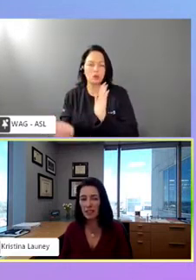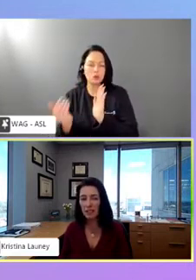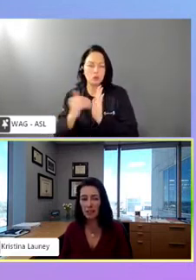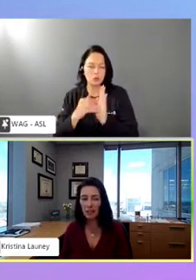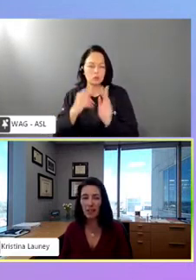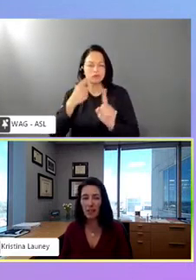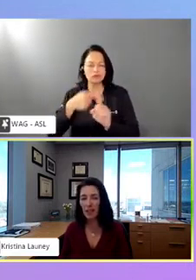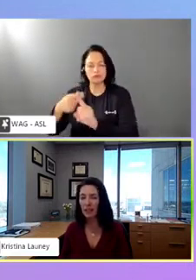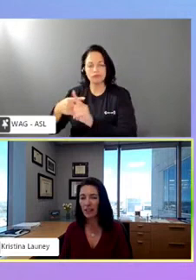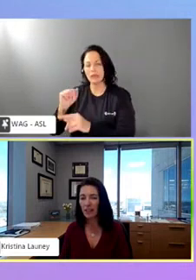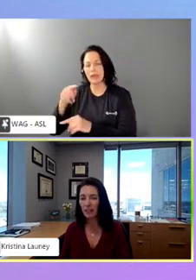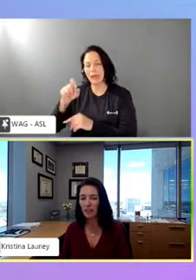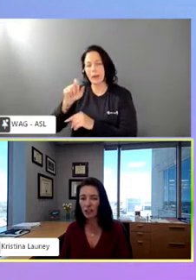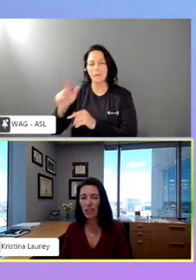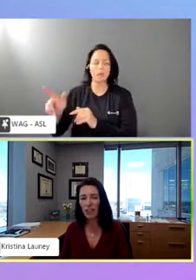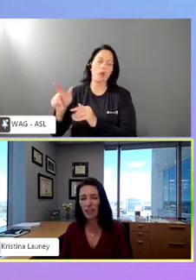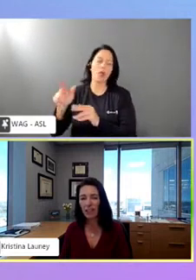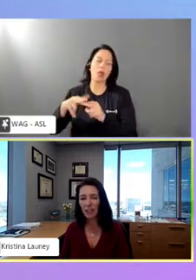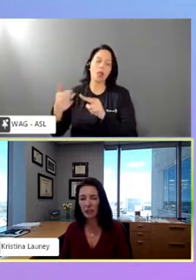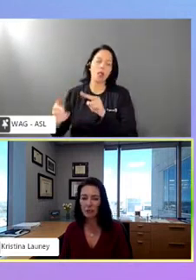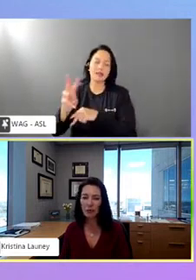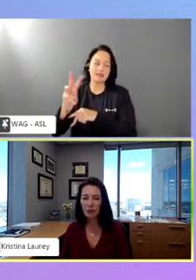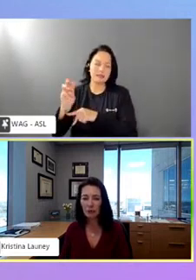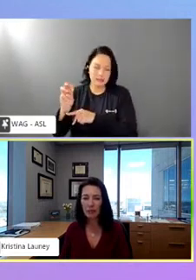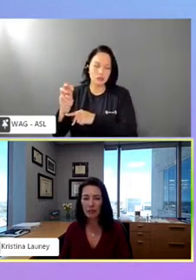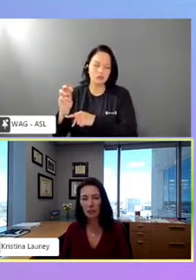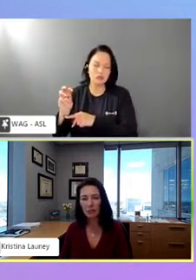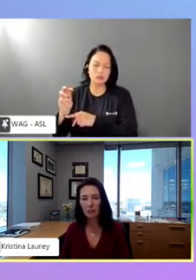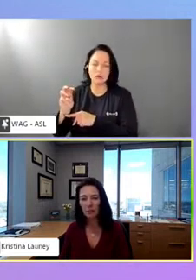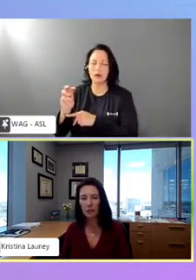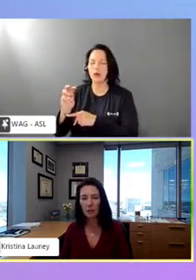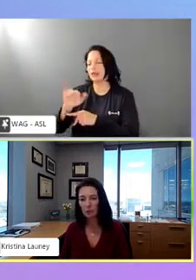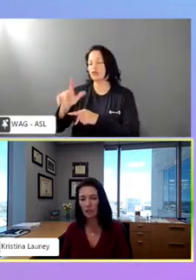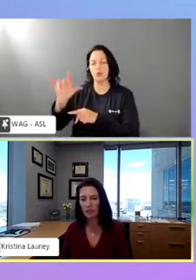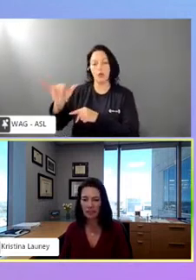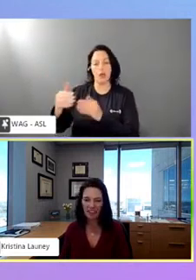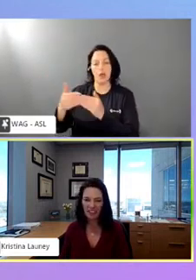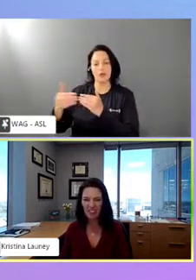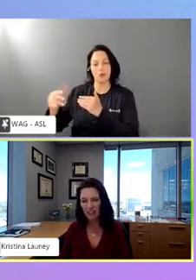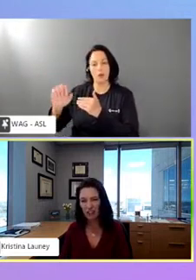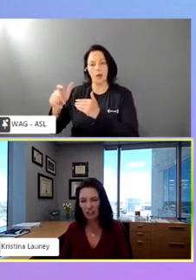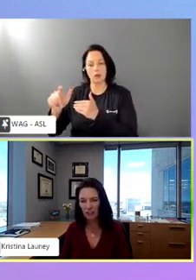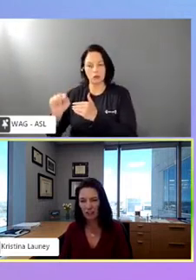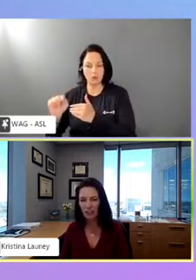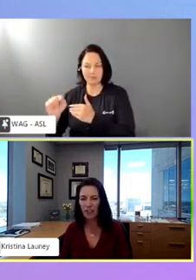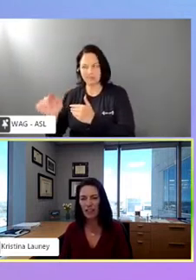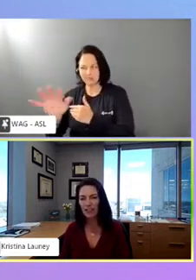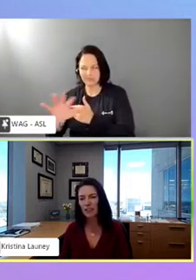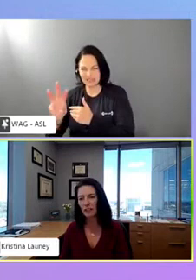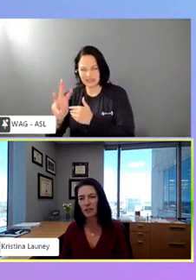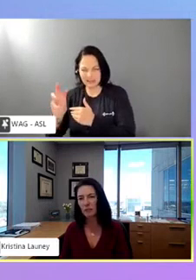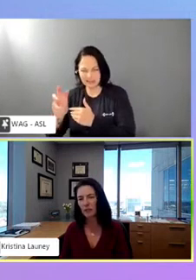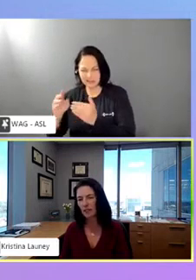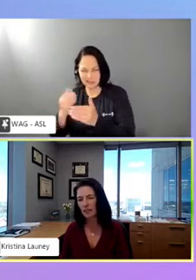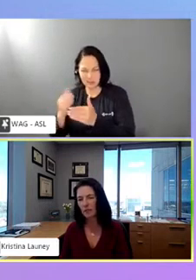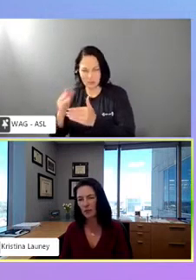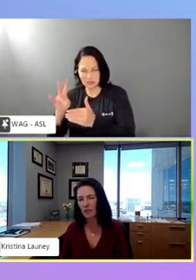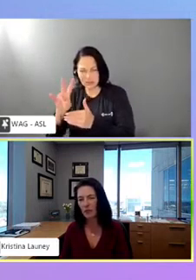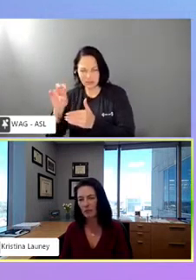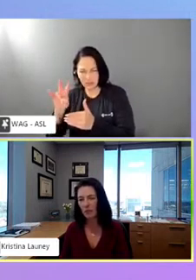February march, mid June, around 800 lawsuits per month, April they dip to 600, and